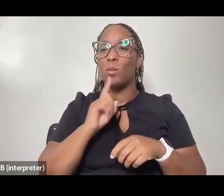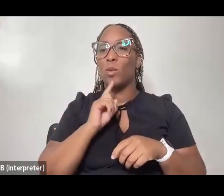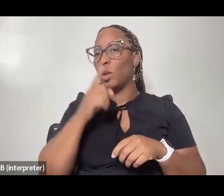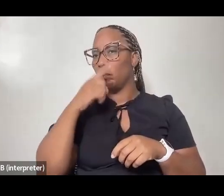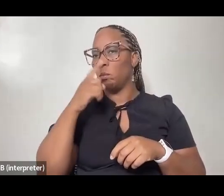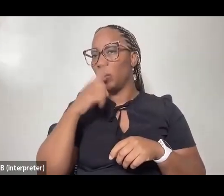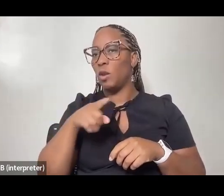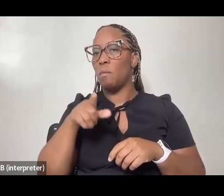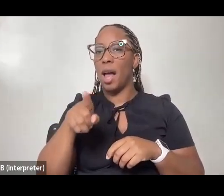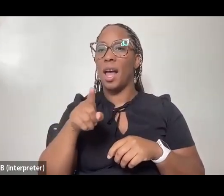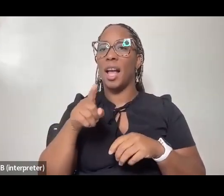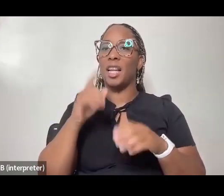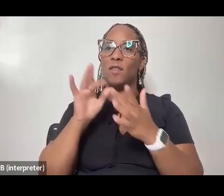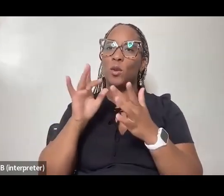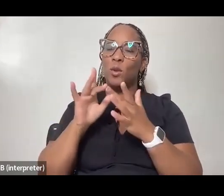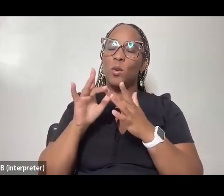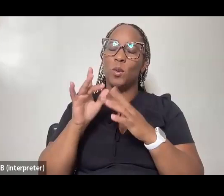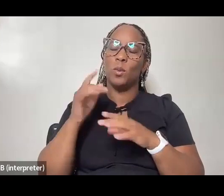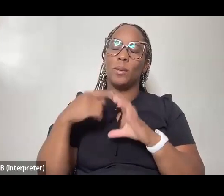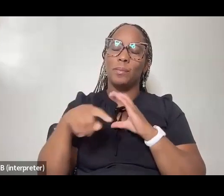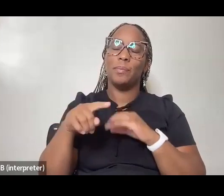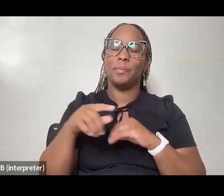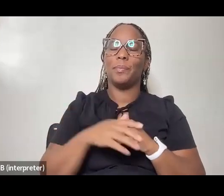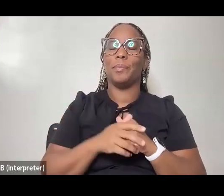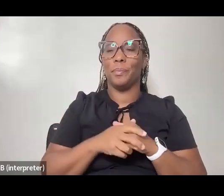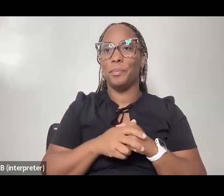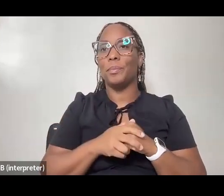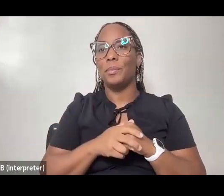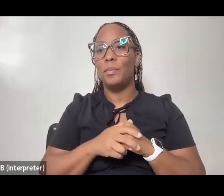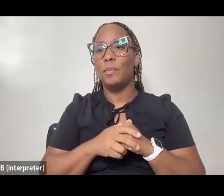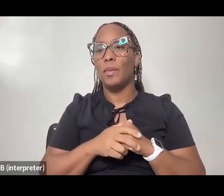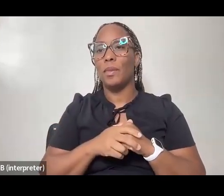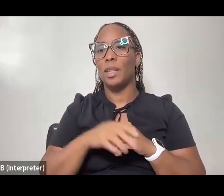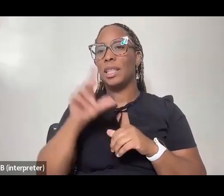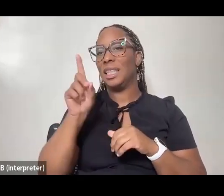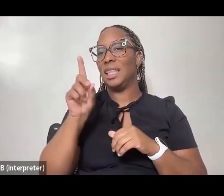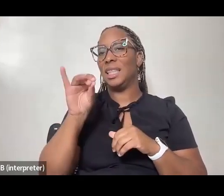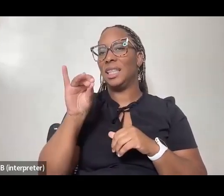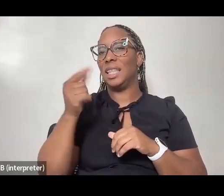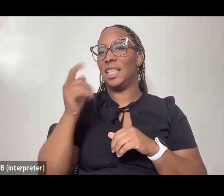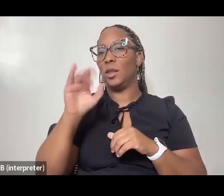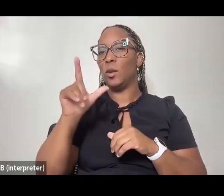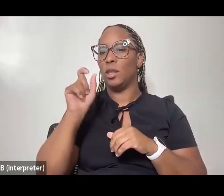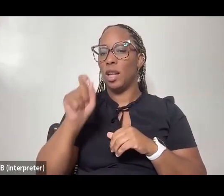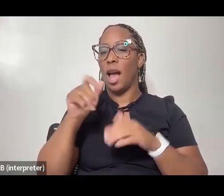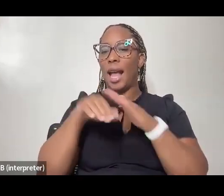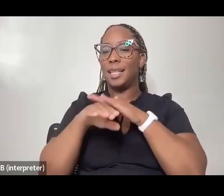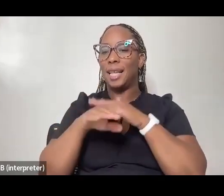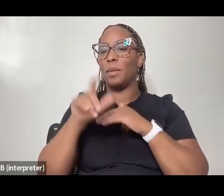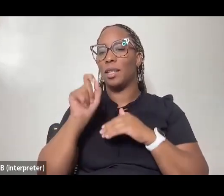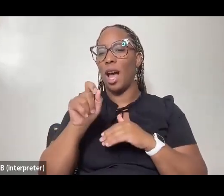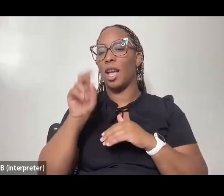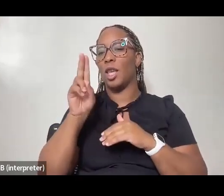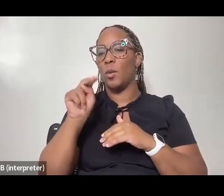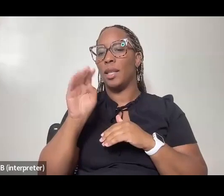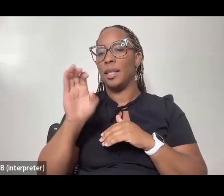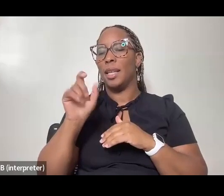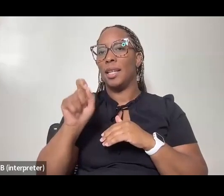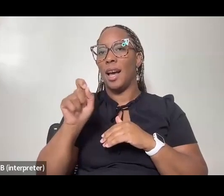mind reaching out to email her at digital.